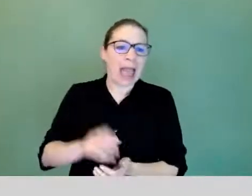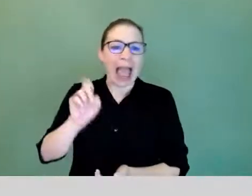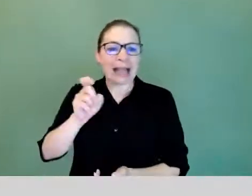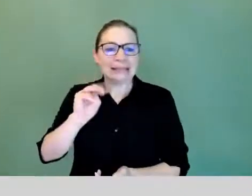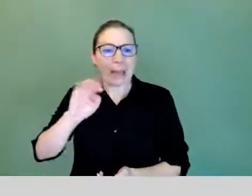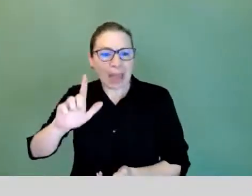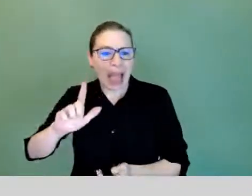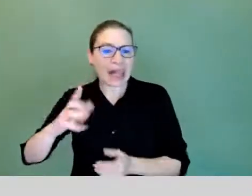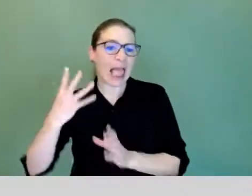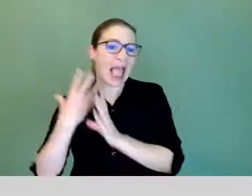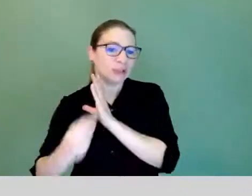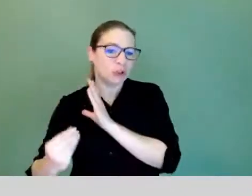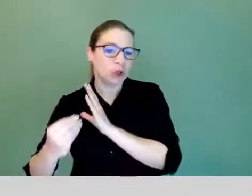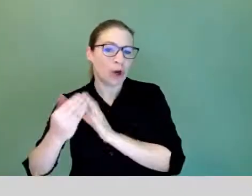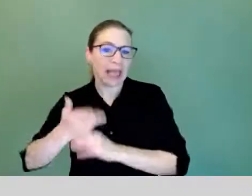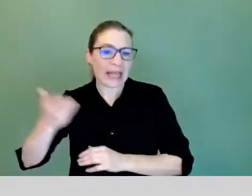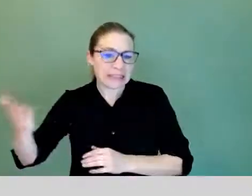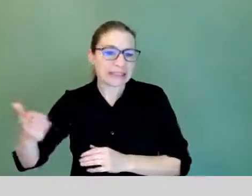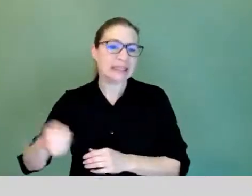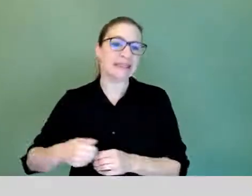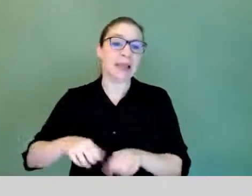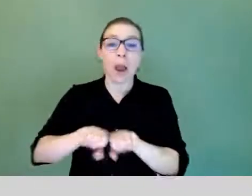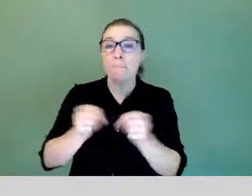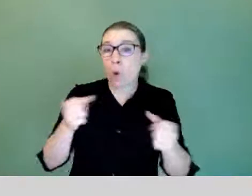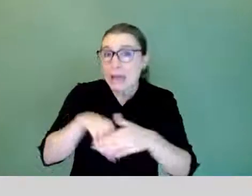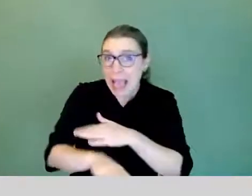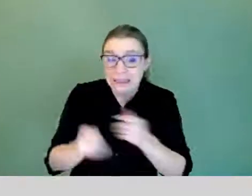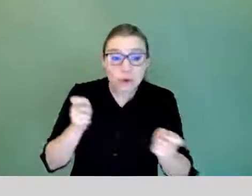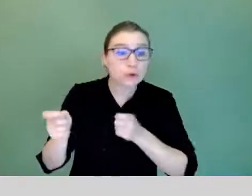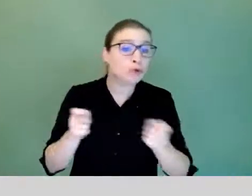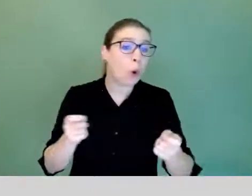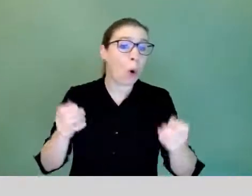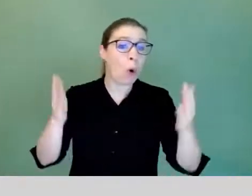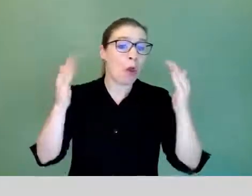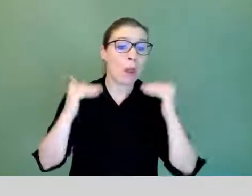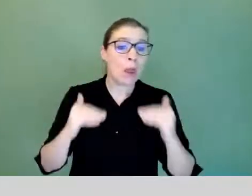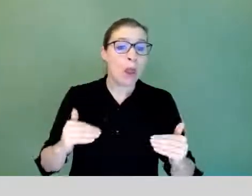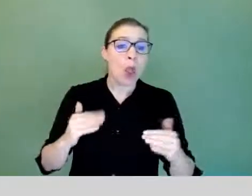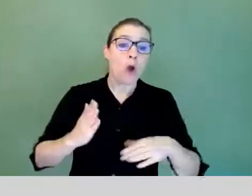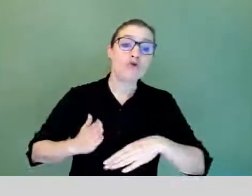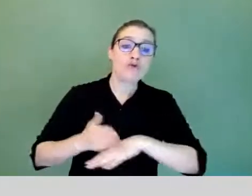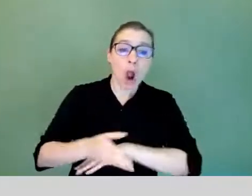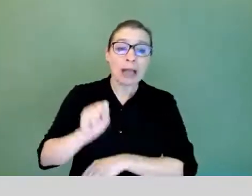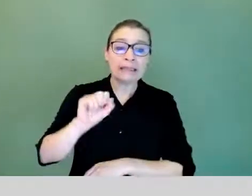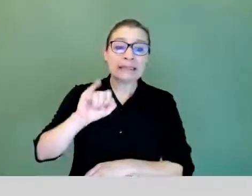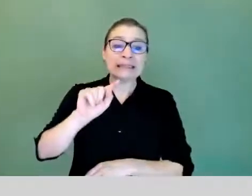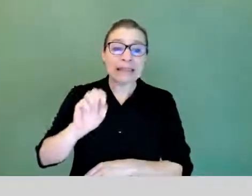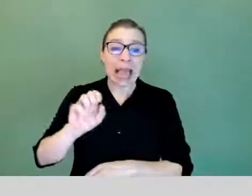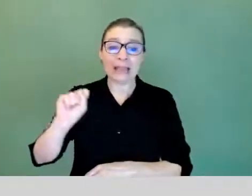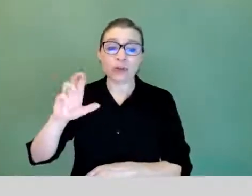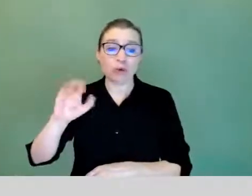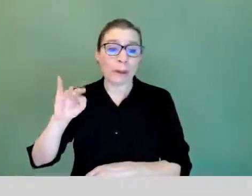then broken access control, security misconfiguration, cross-site scripting, insecure de-serialization,